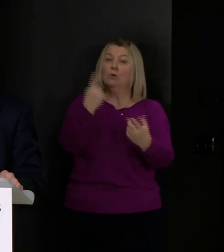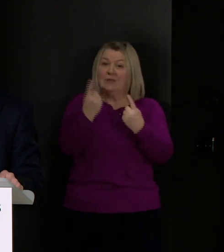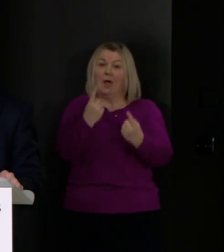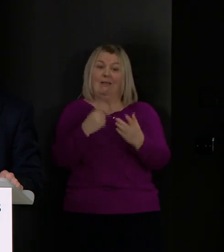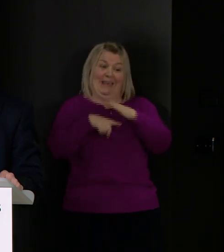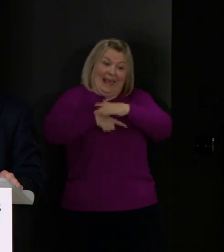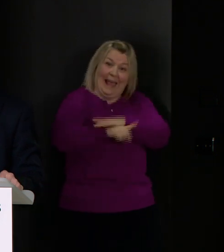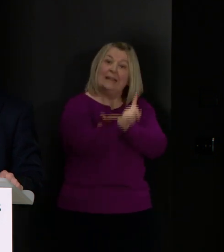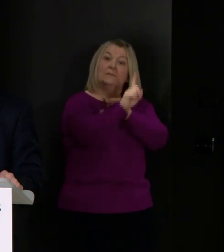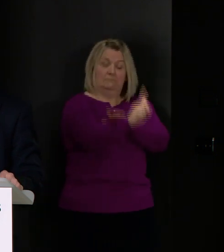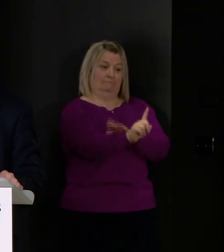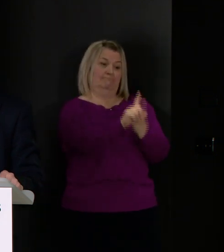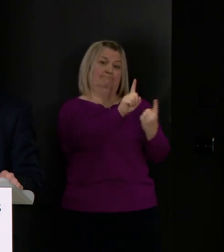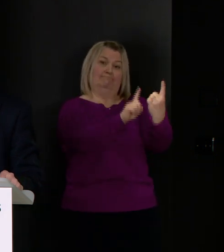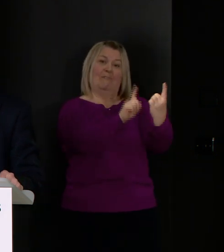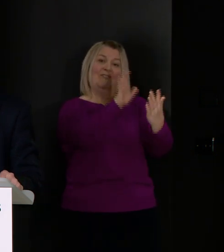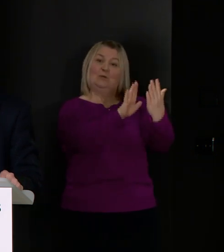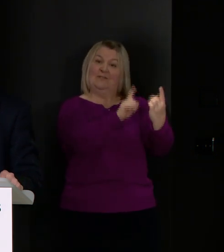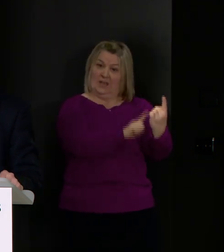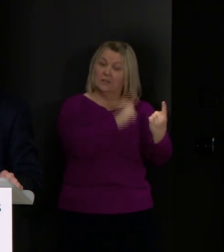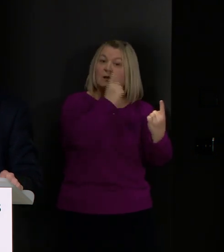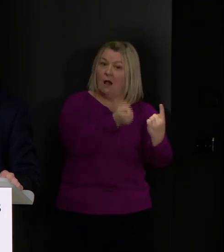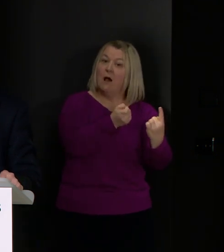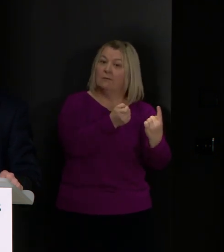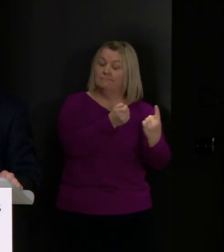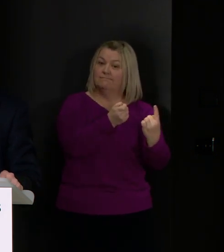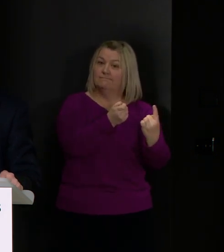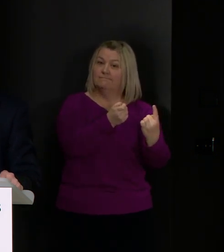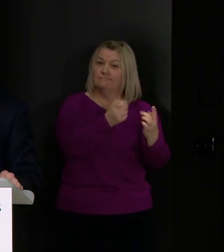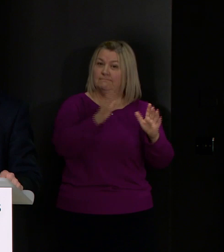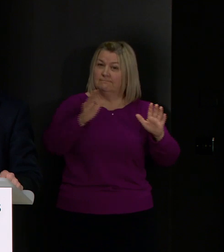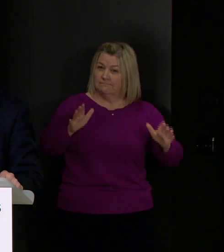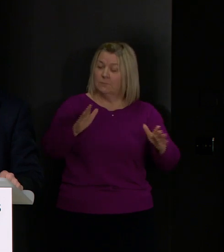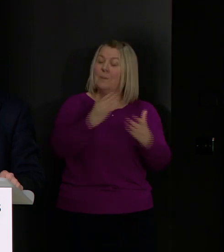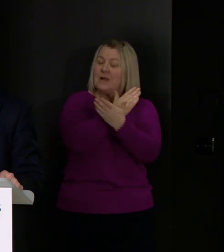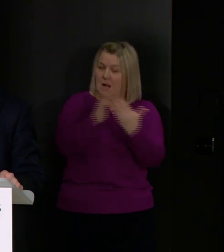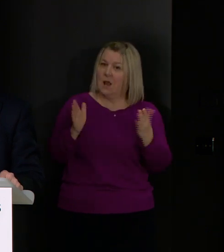proper physical assessment as well. But please be very, very clear, if you have